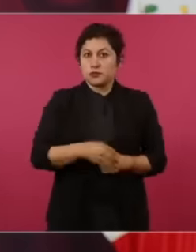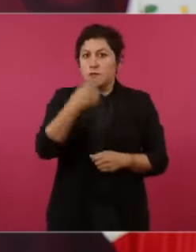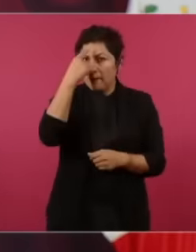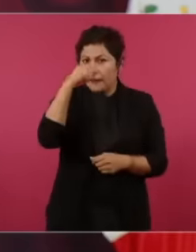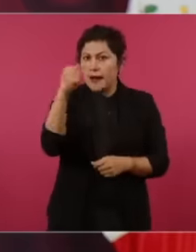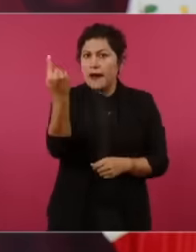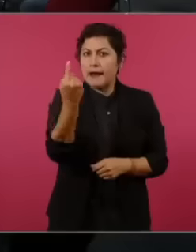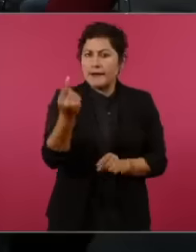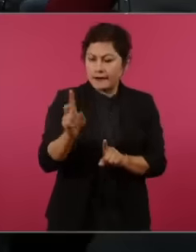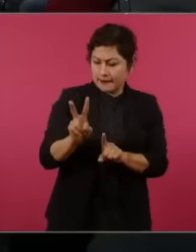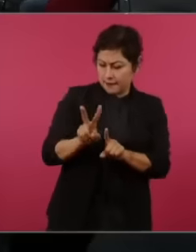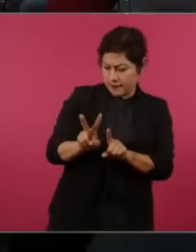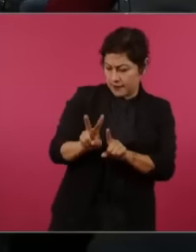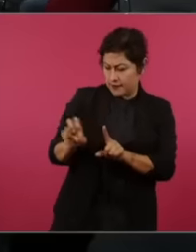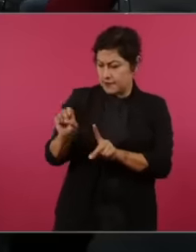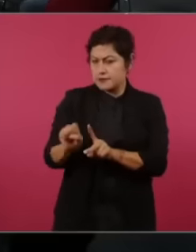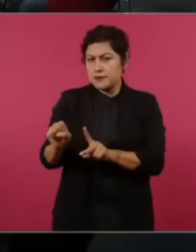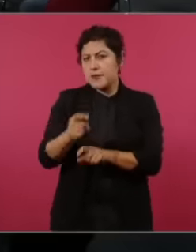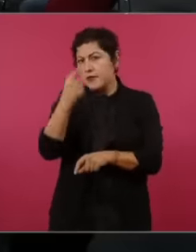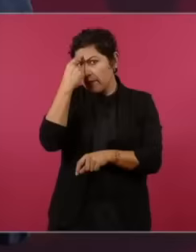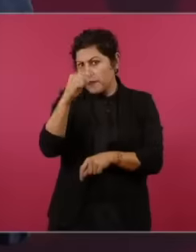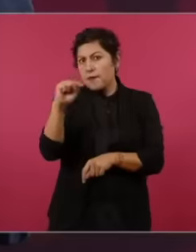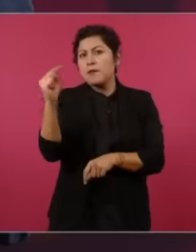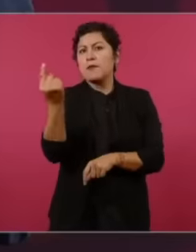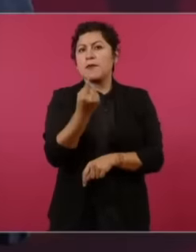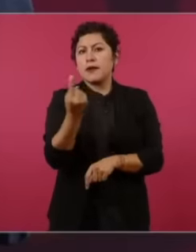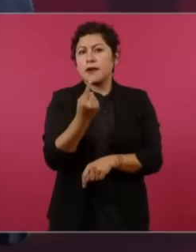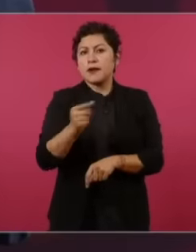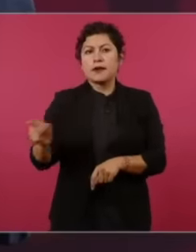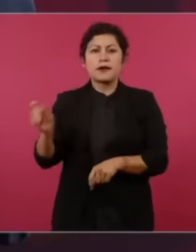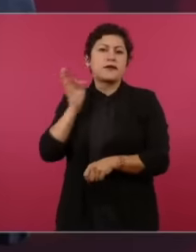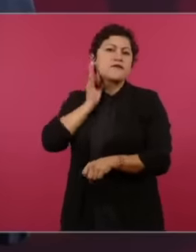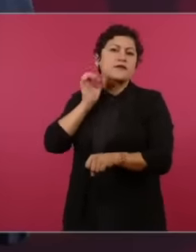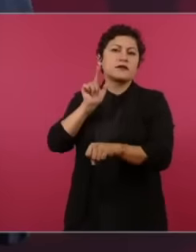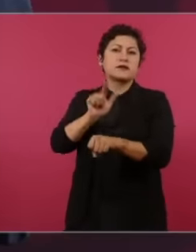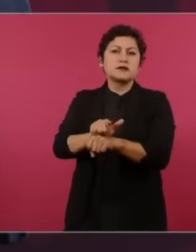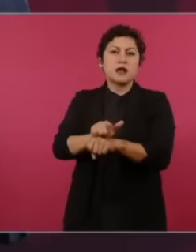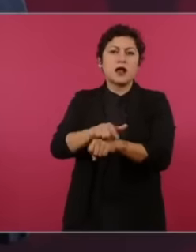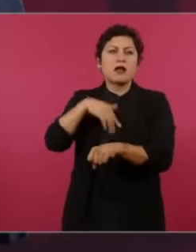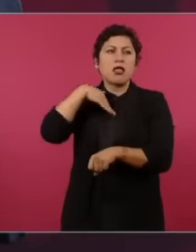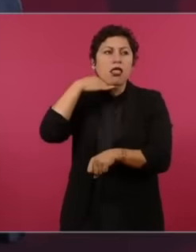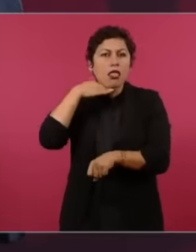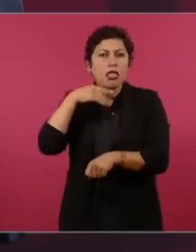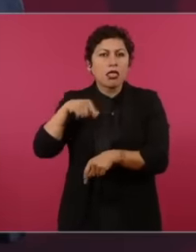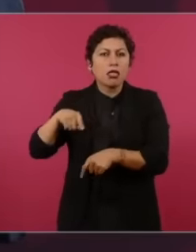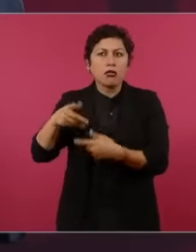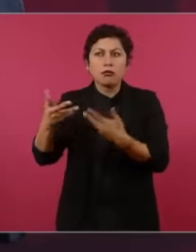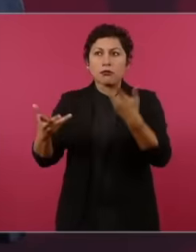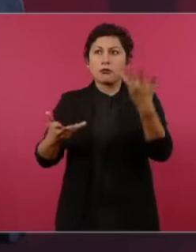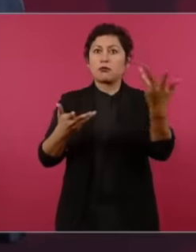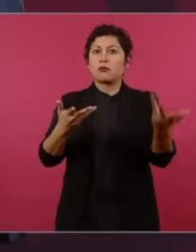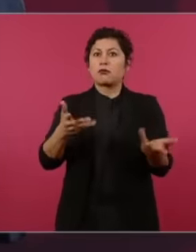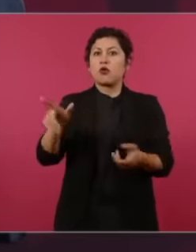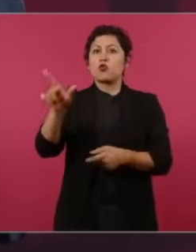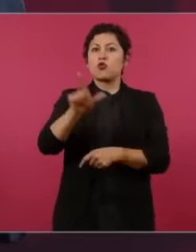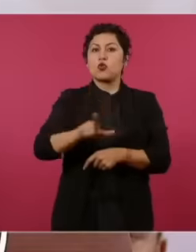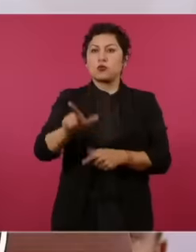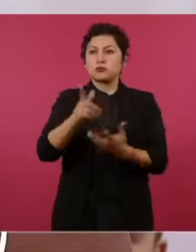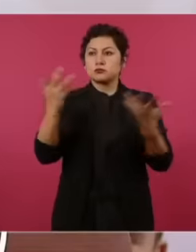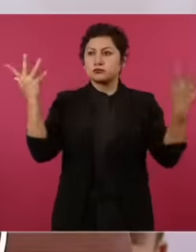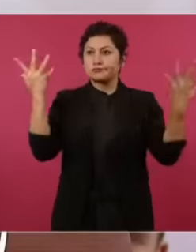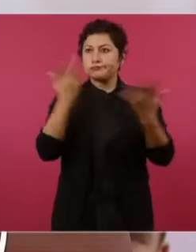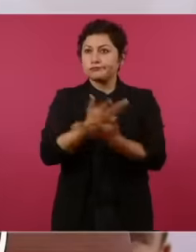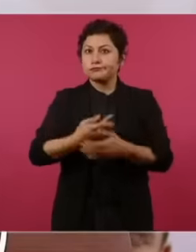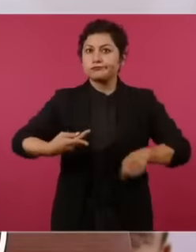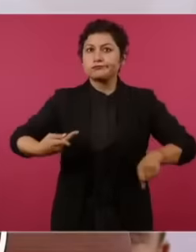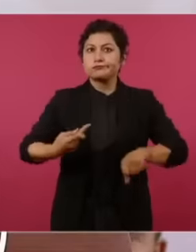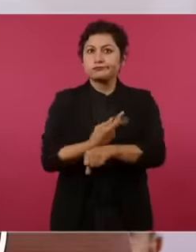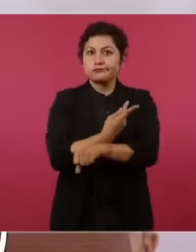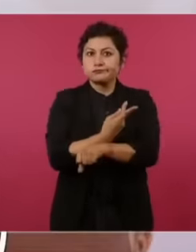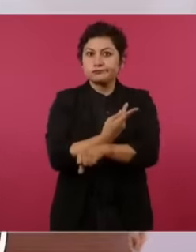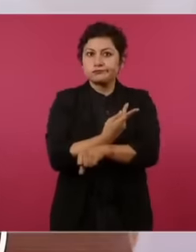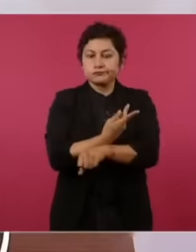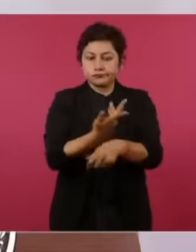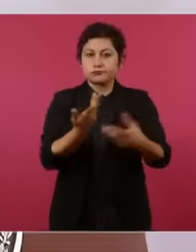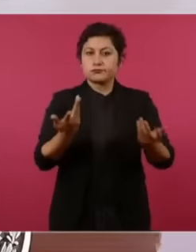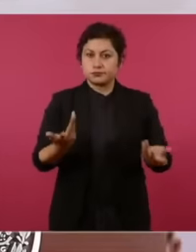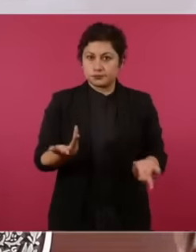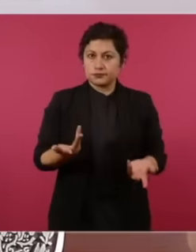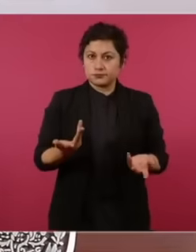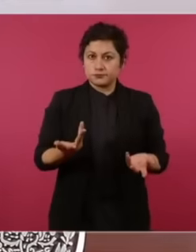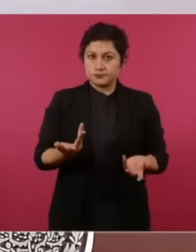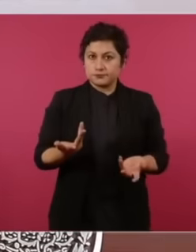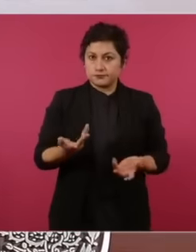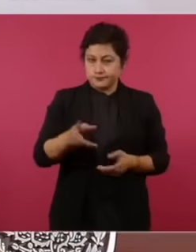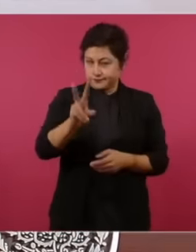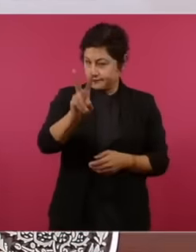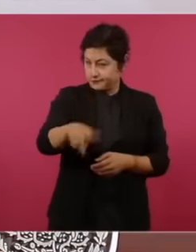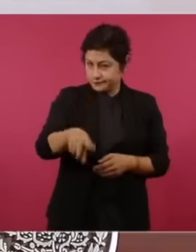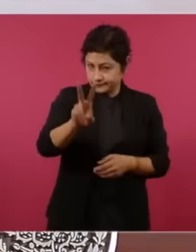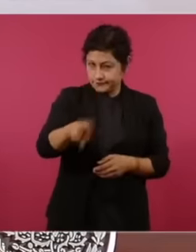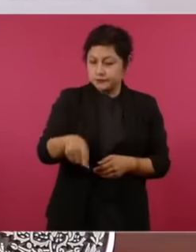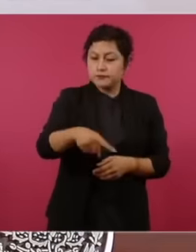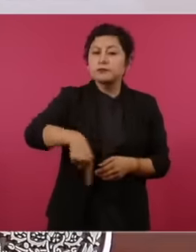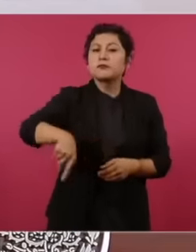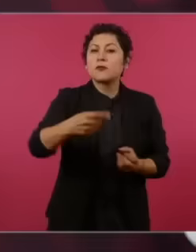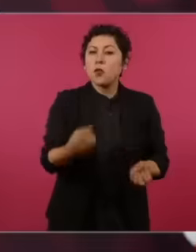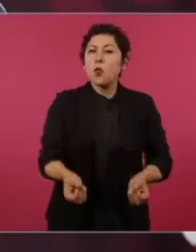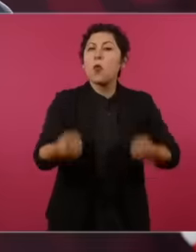if there are arrest warrants in any state and how many judges something has just happened lately